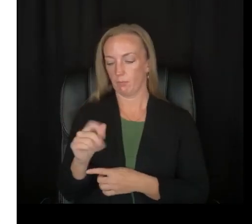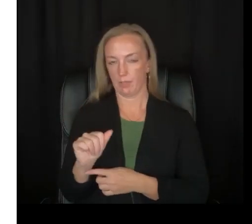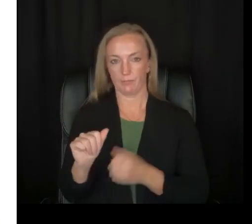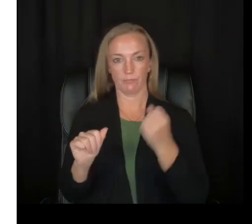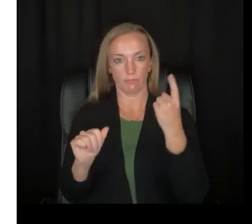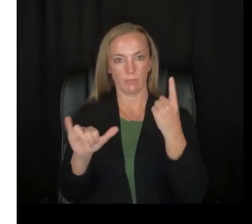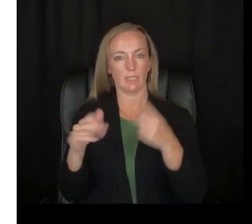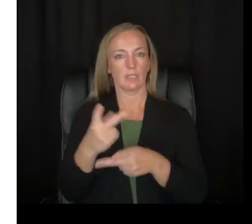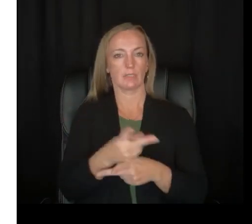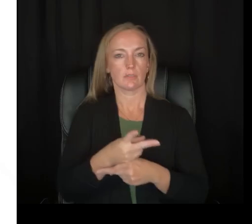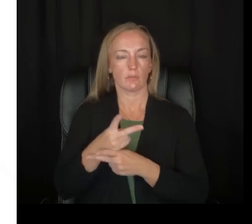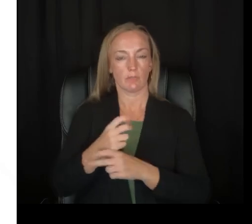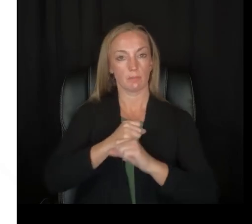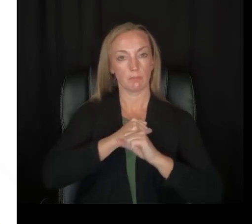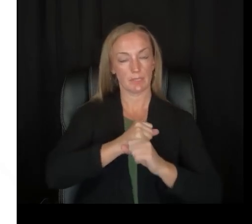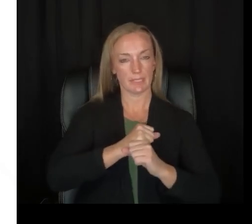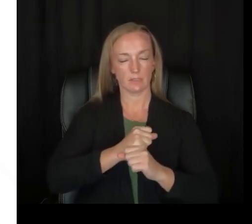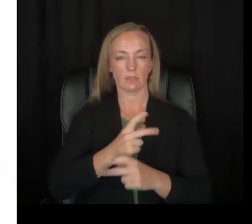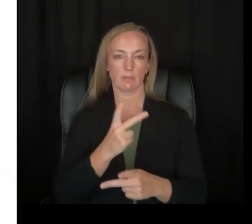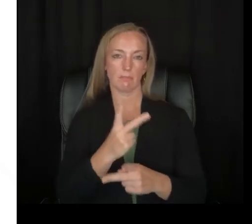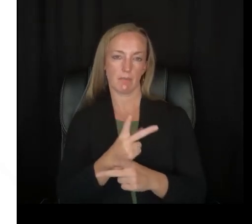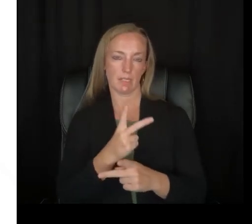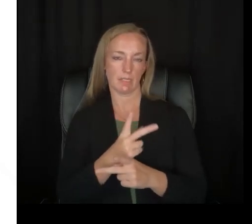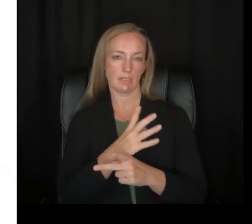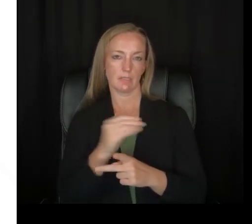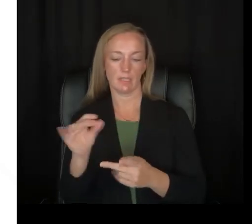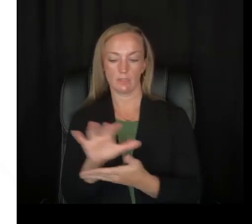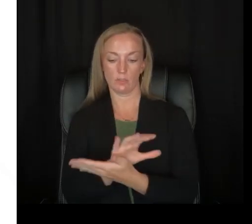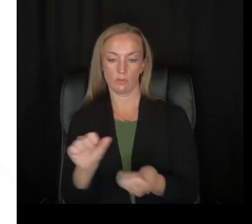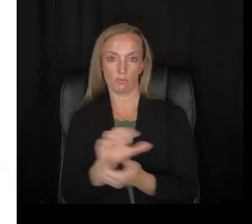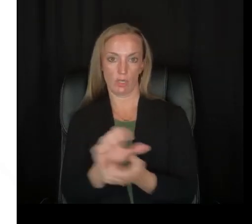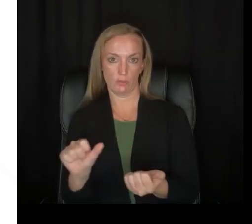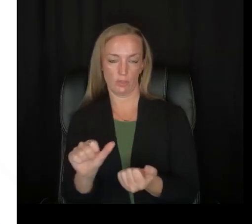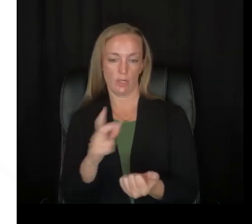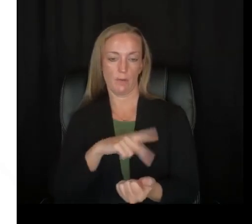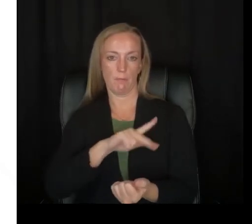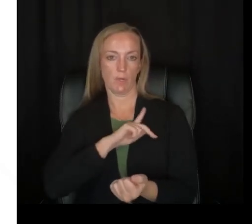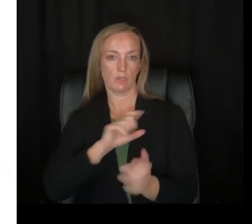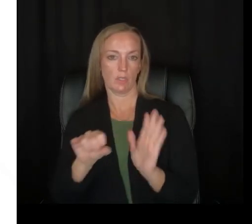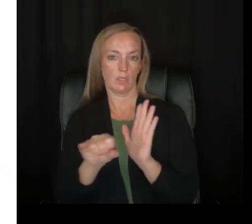FERPA governs the protection, maintenance, and destruction of personally